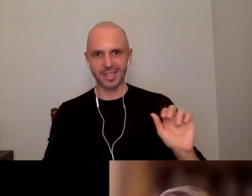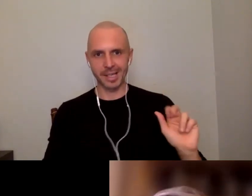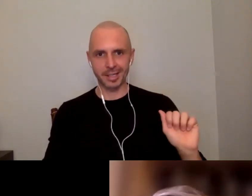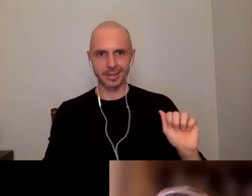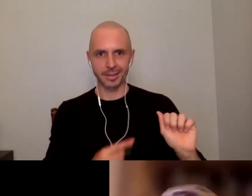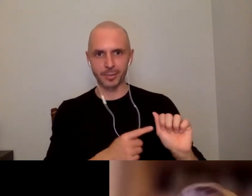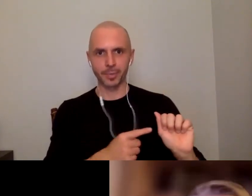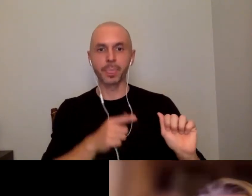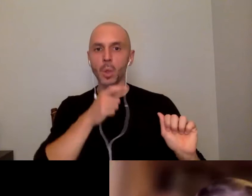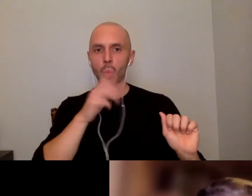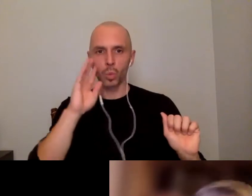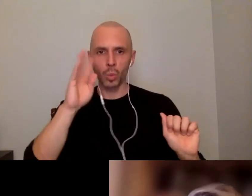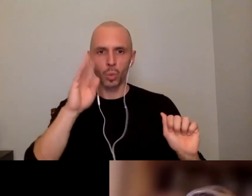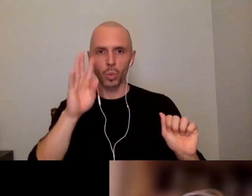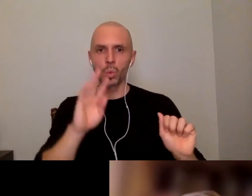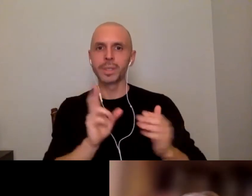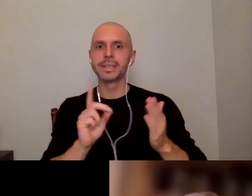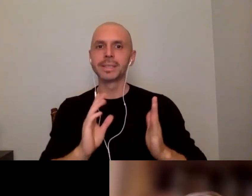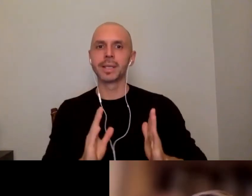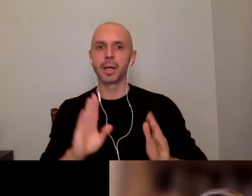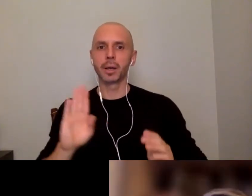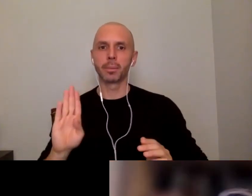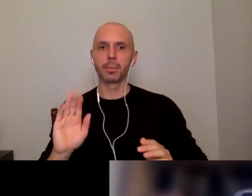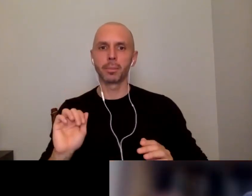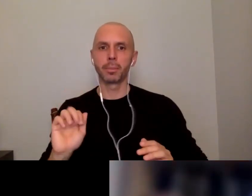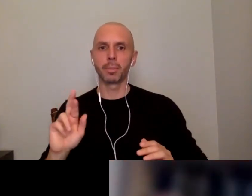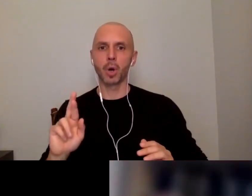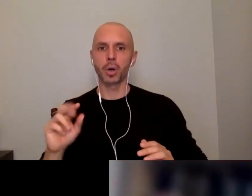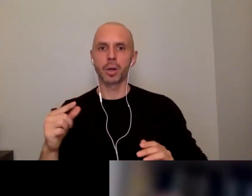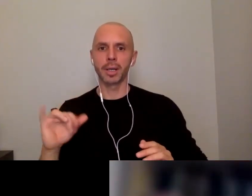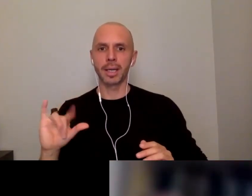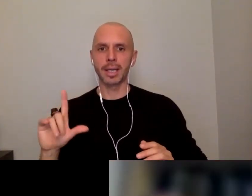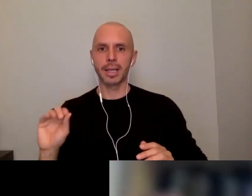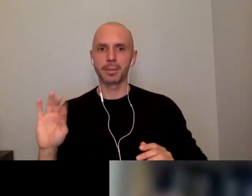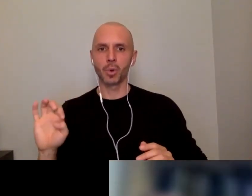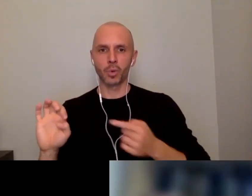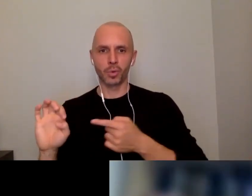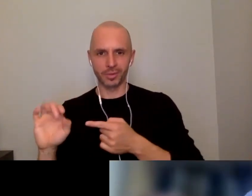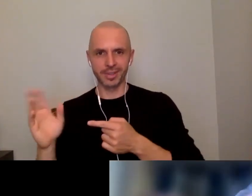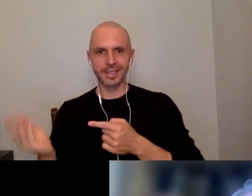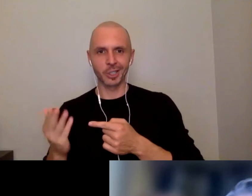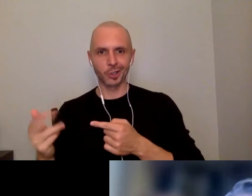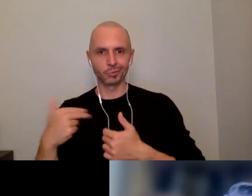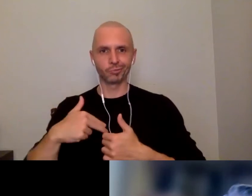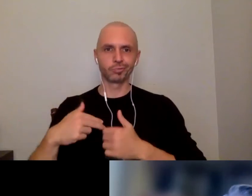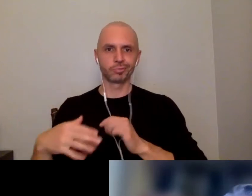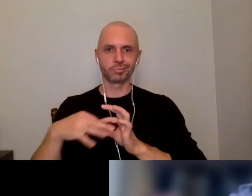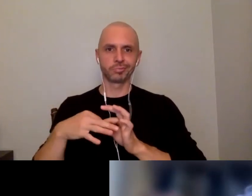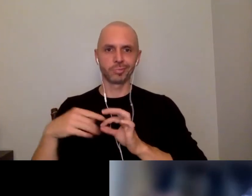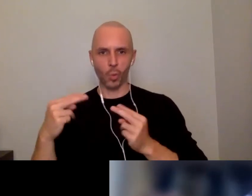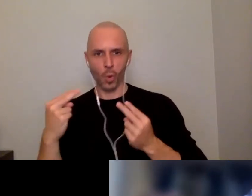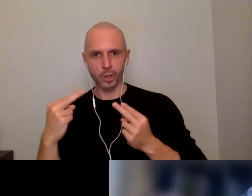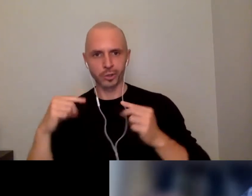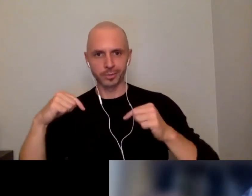Barry Gilmore i think he's in attendance Barry thank you you can find it at the reception desk